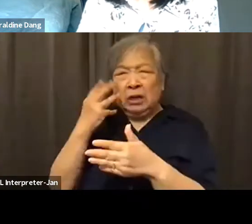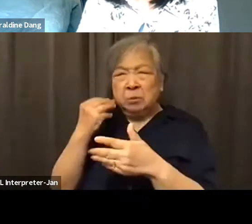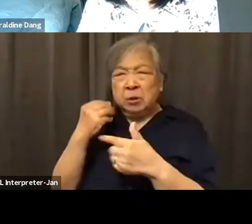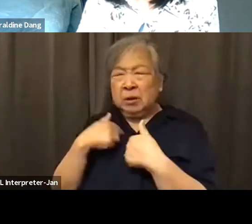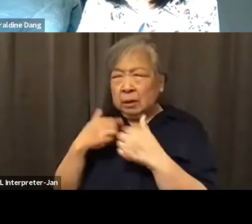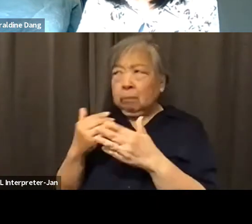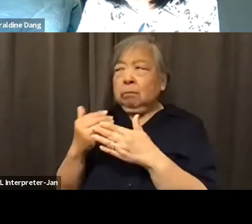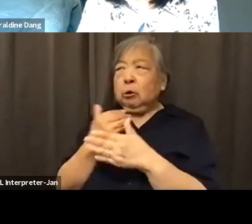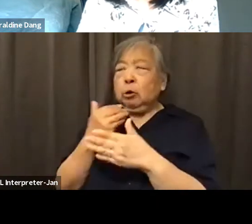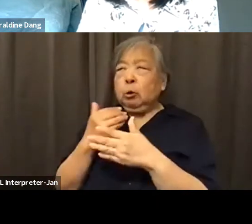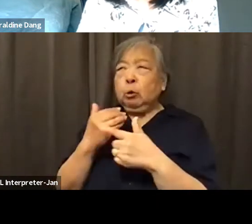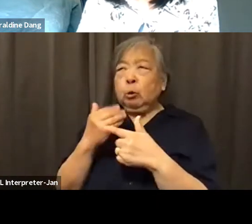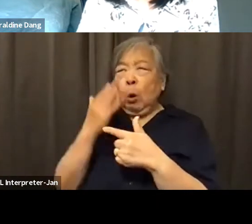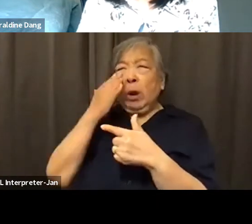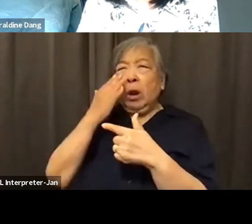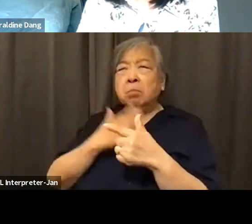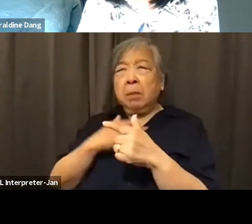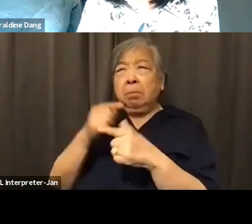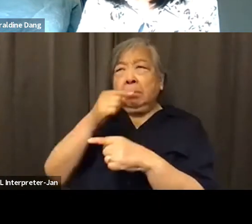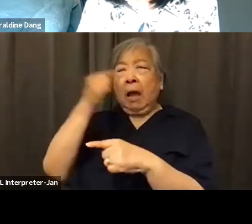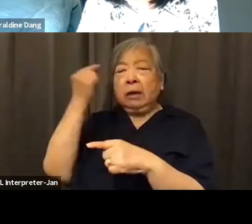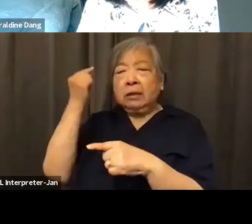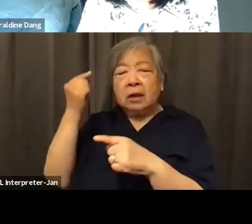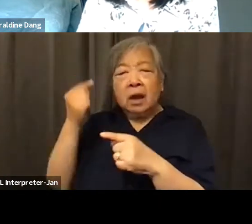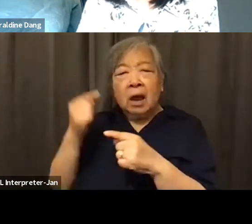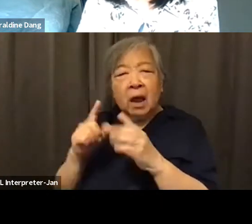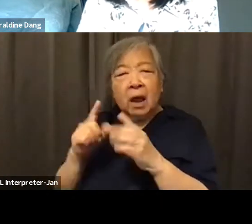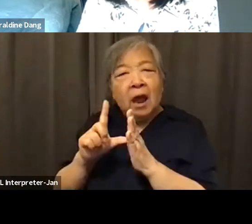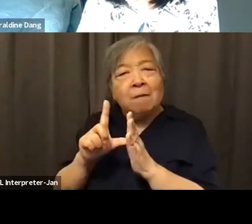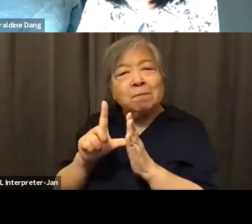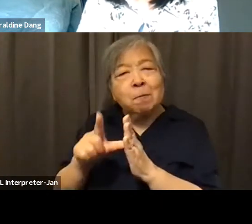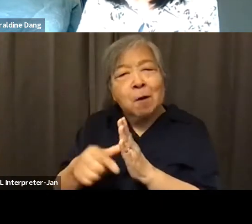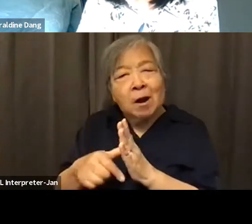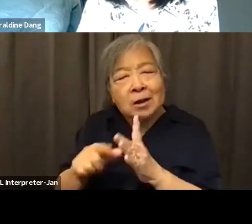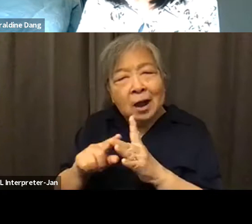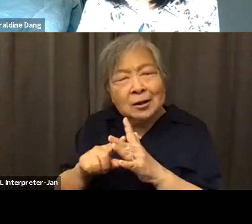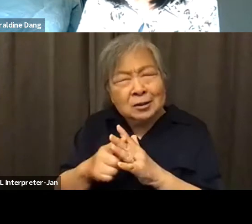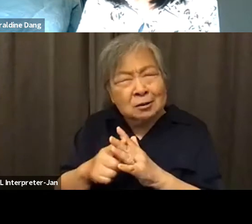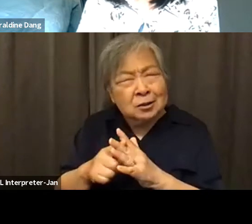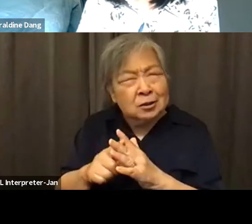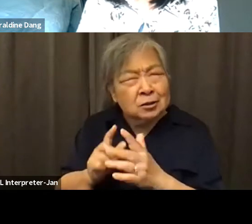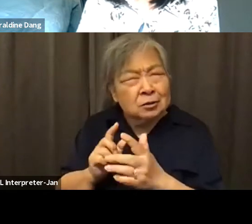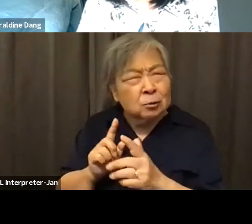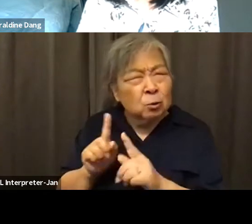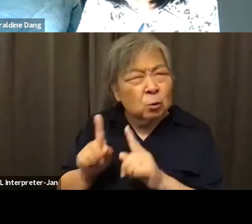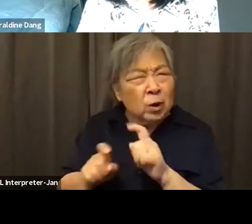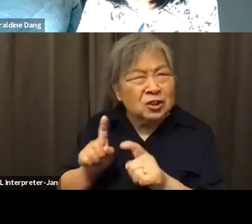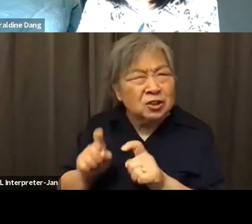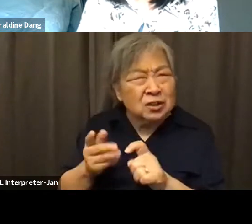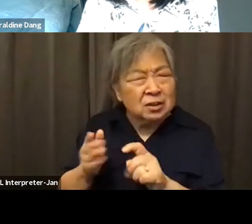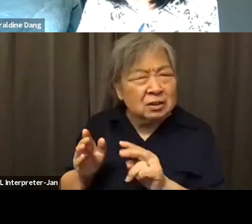and it came to a point where I started to question things and it became, it took a big